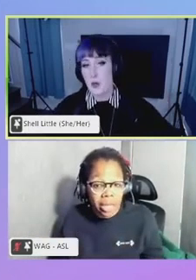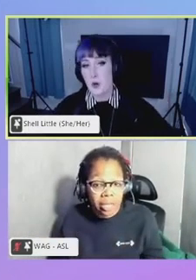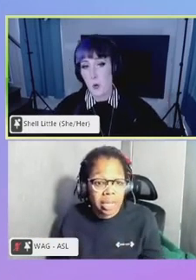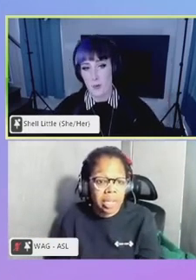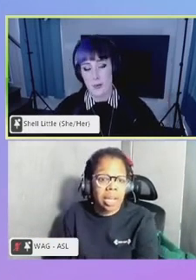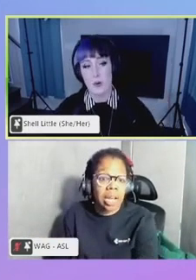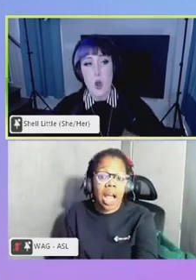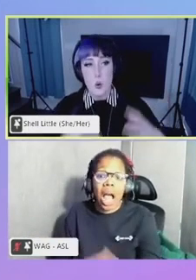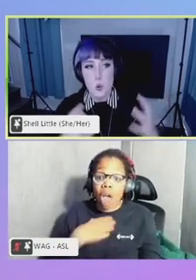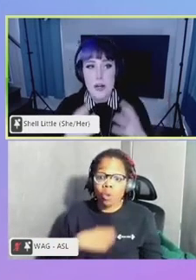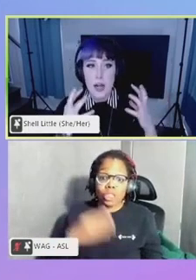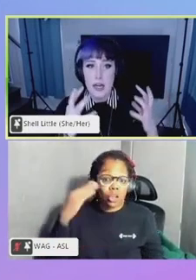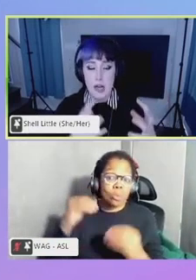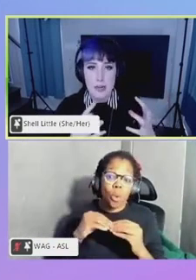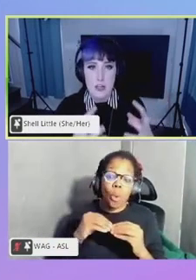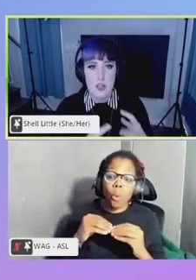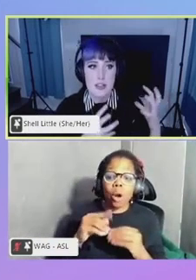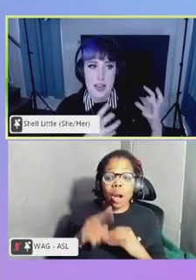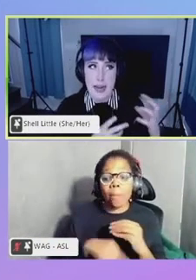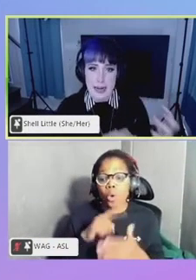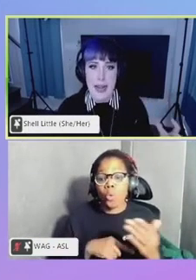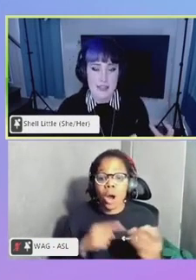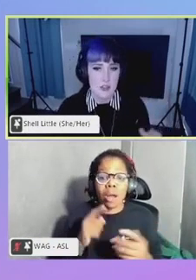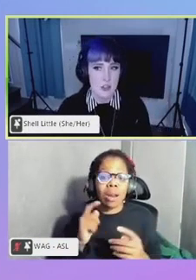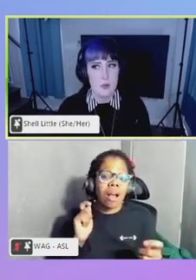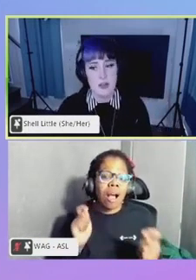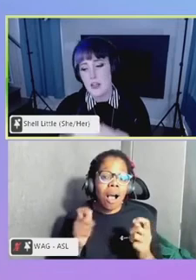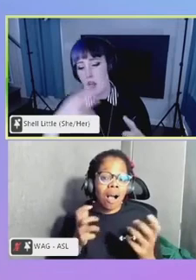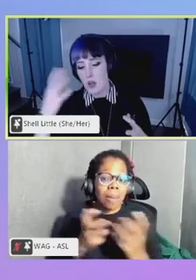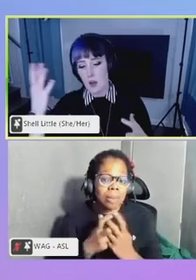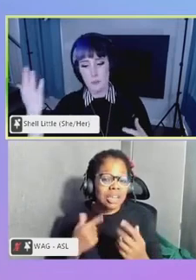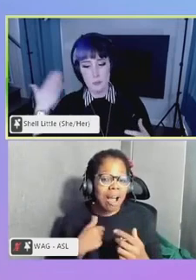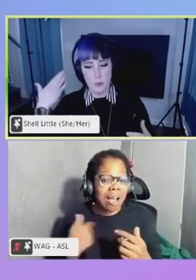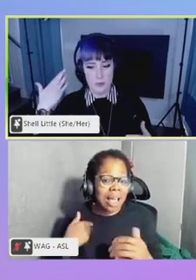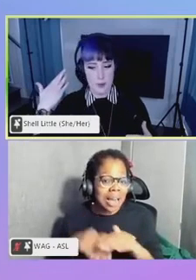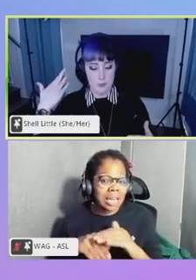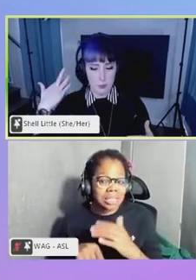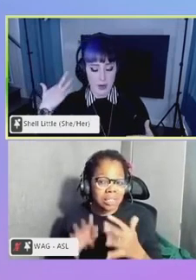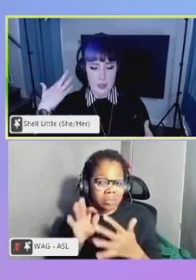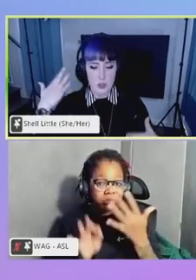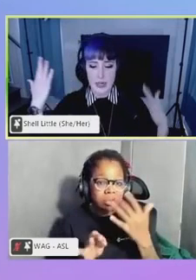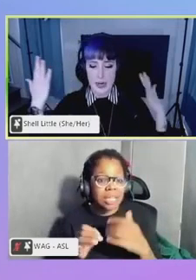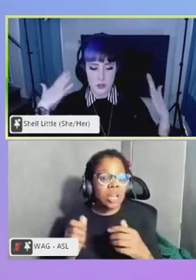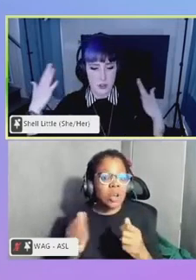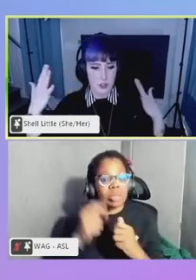know that did you know that the way your manager delivers information to you, it can be an accommodation for anxiety?